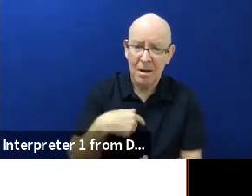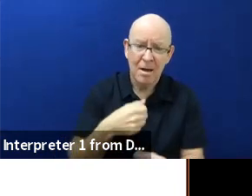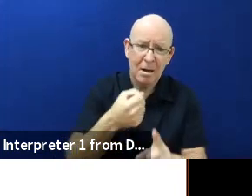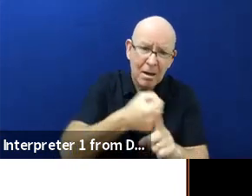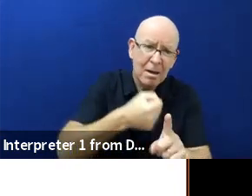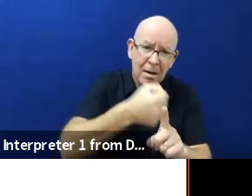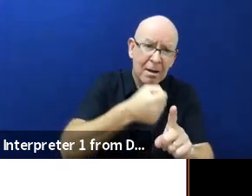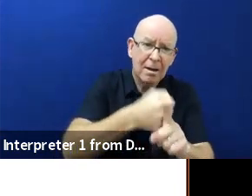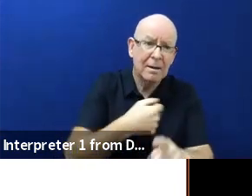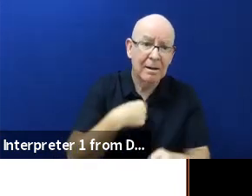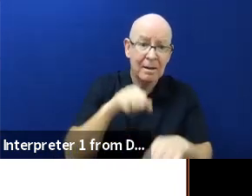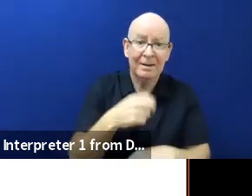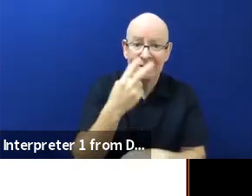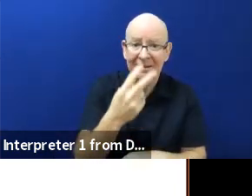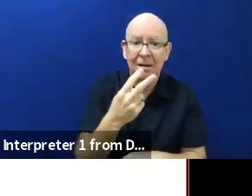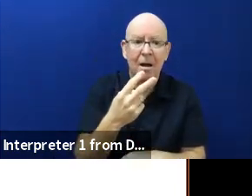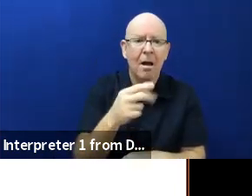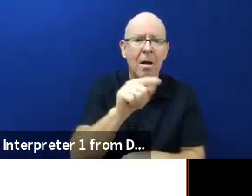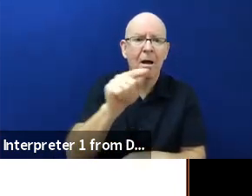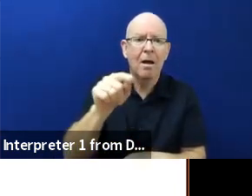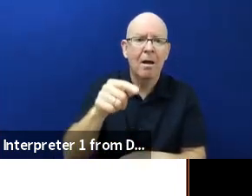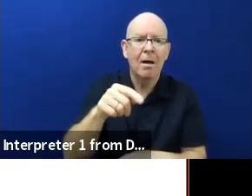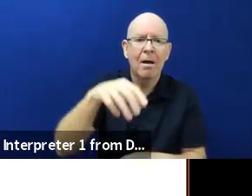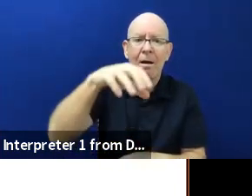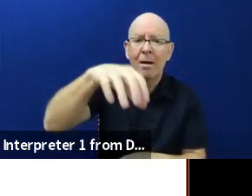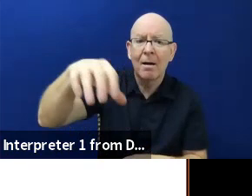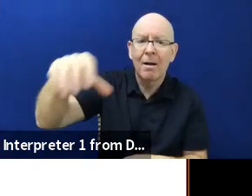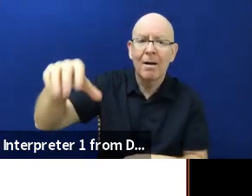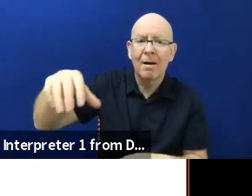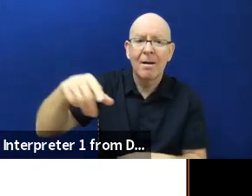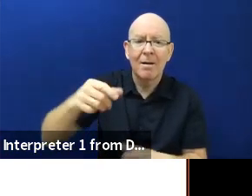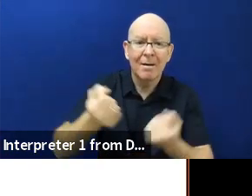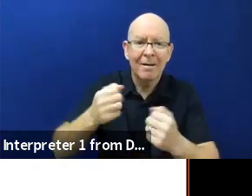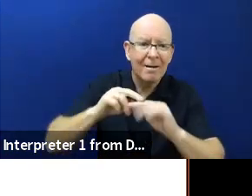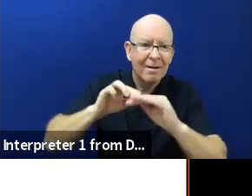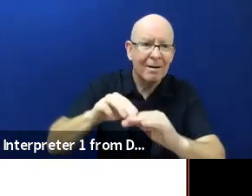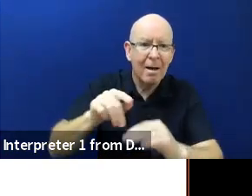we have several elevators which I could have never imagined. Anyway, it makes my life a lot better.